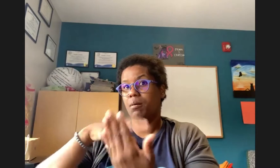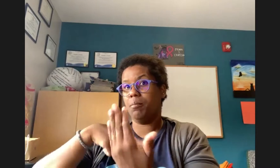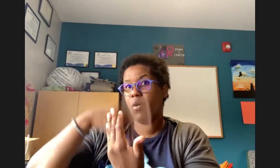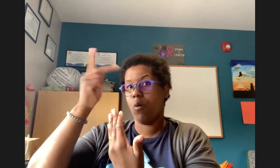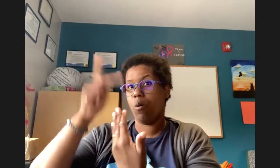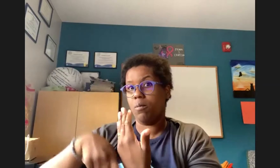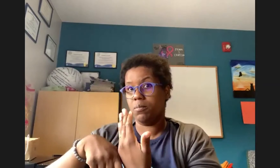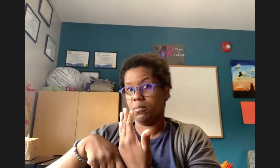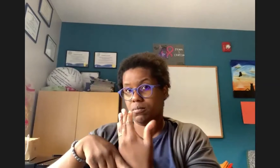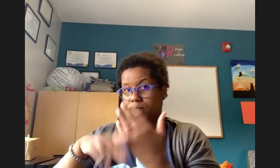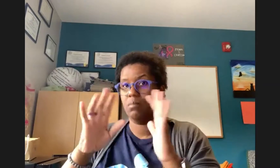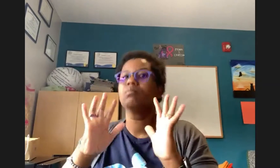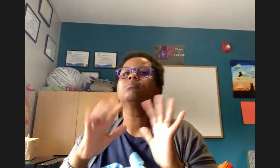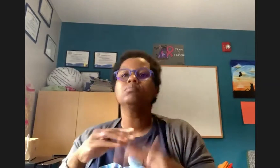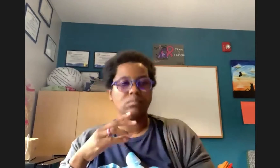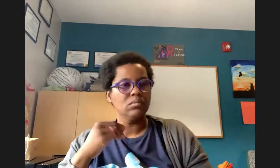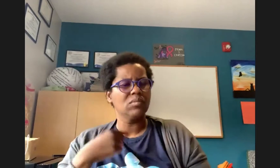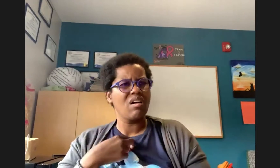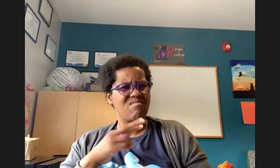PBS had a program there,